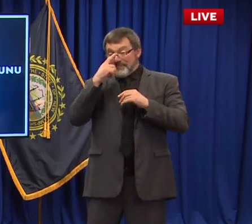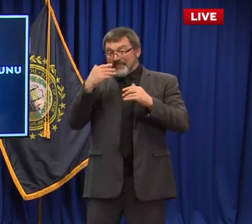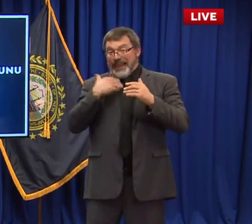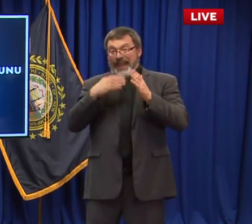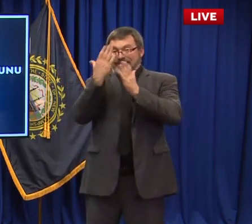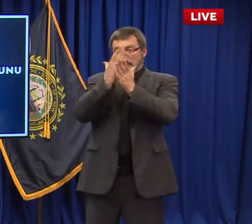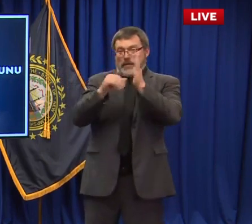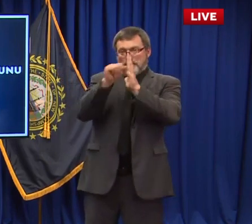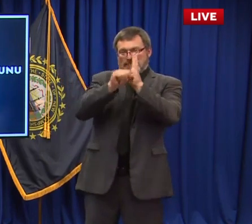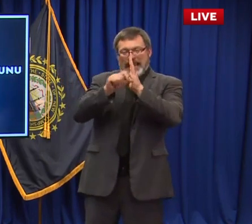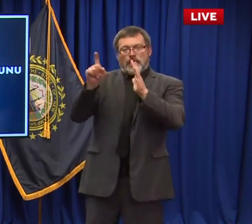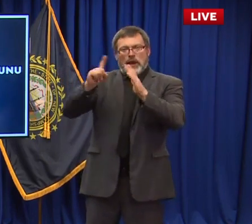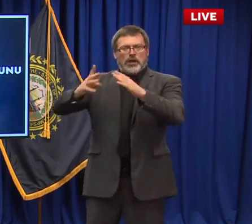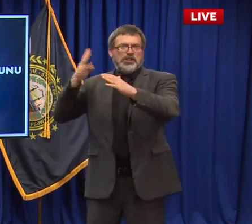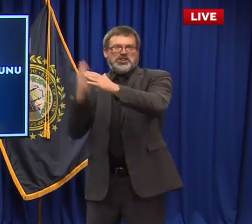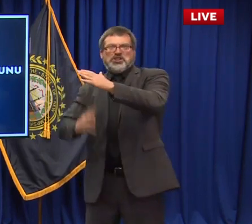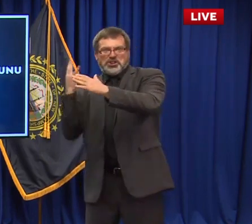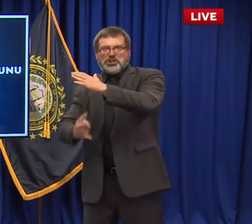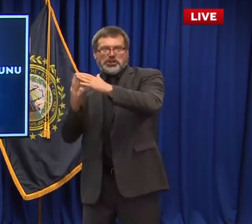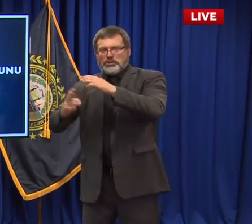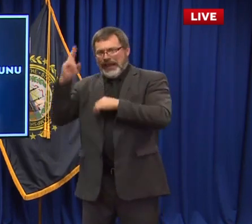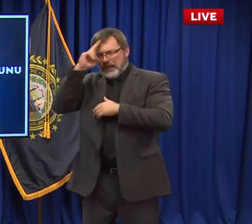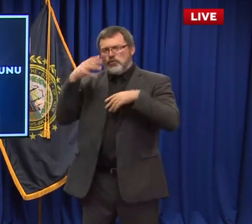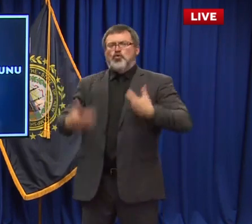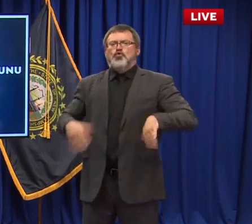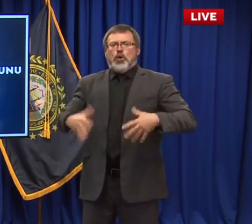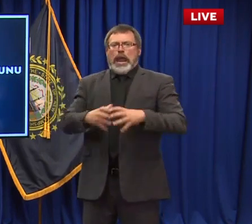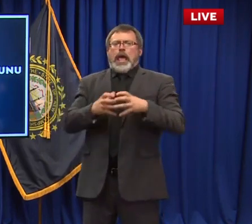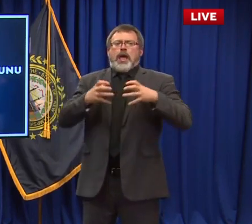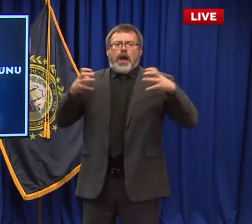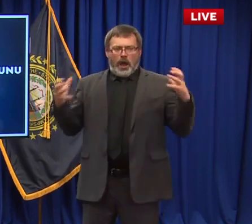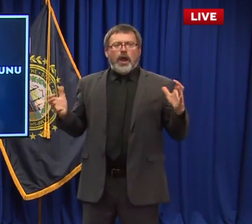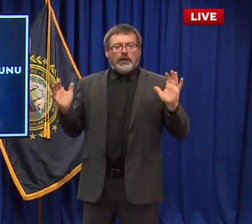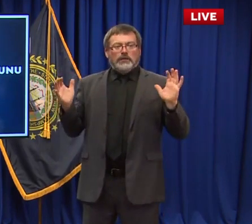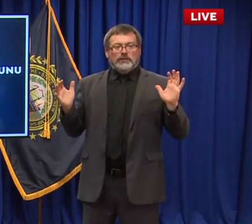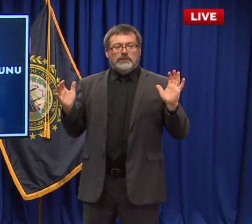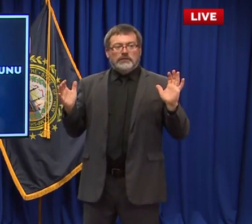BUT THERE CERTAINLY ARE SITUATIONS WHERE HOSPITALIZATIONS ARE BEGINNING TO INCREASE.